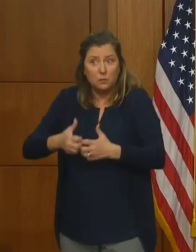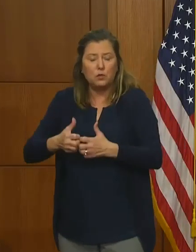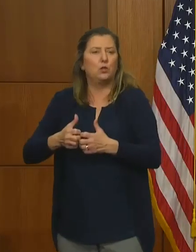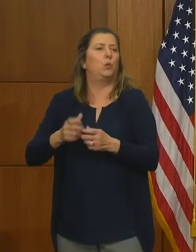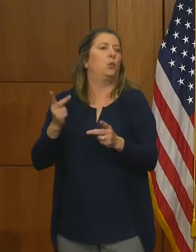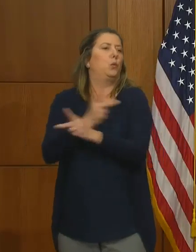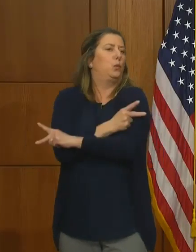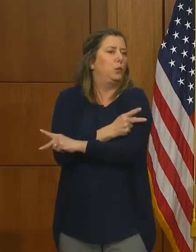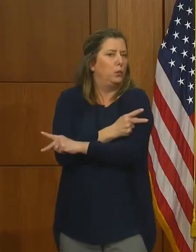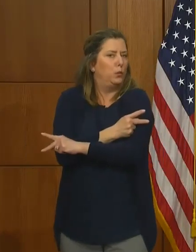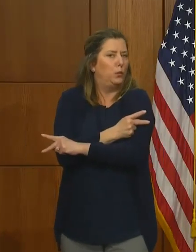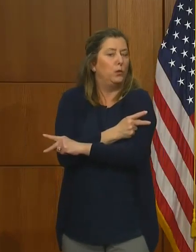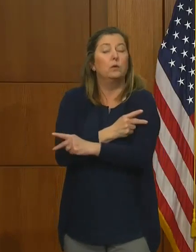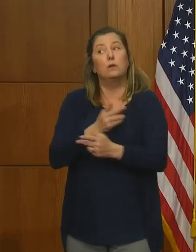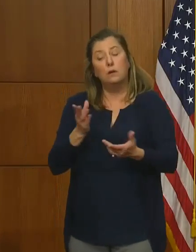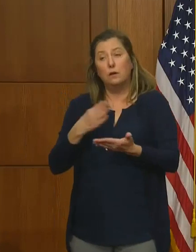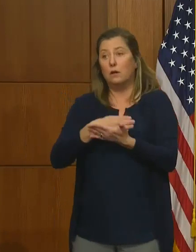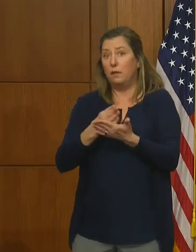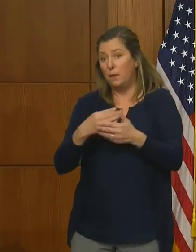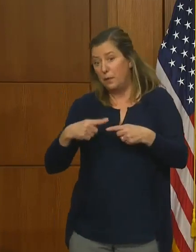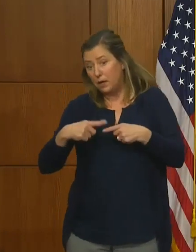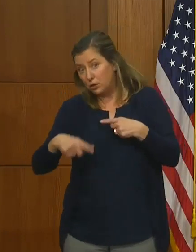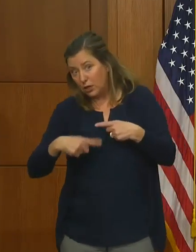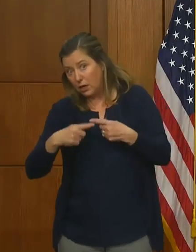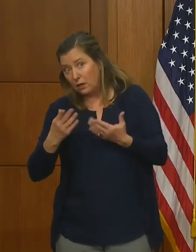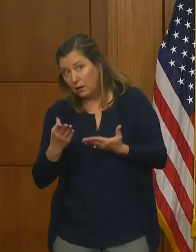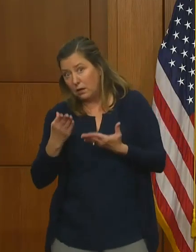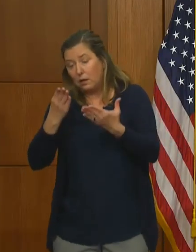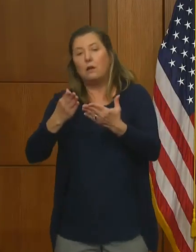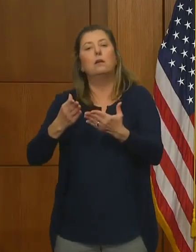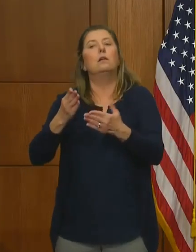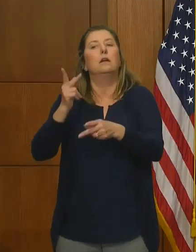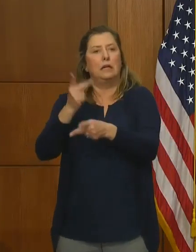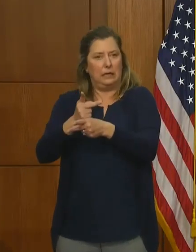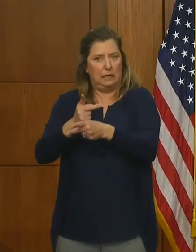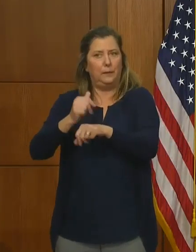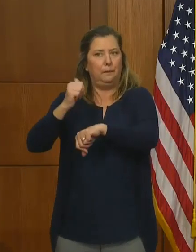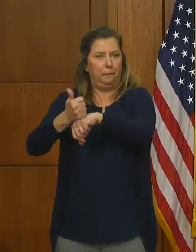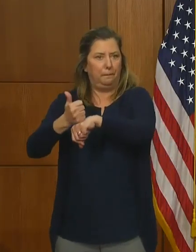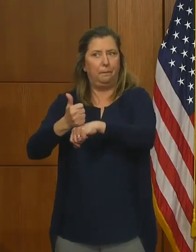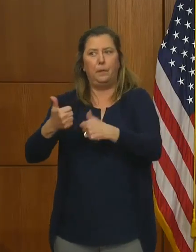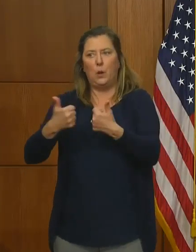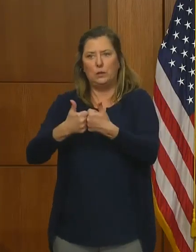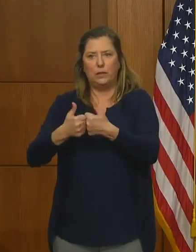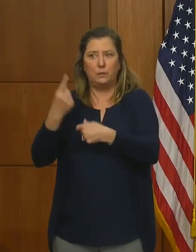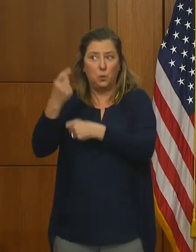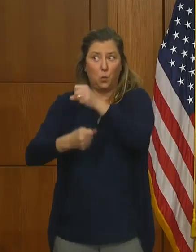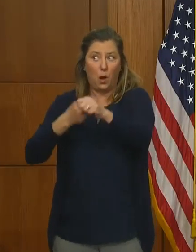AND THEN TAKE THOSE MACHINES AWAY WOULD BE A DOUBLE HIT SO THE GOVERNOR AND THAT IN THE BUDGET PROCESS OFFERED AND THAT